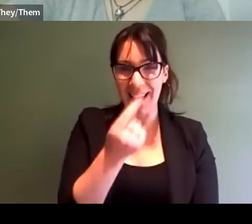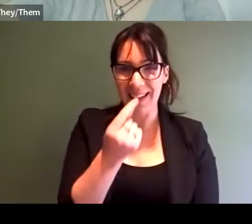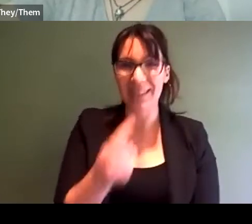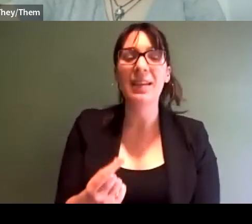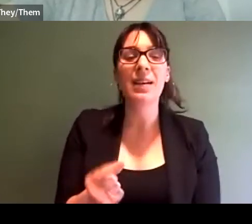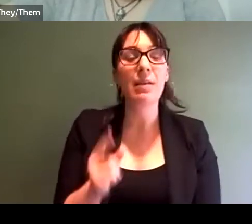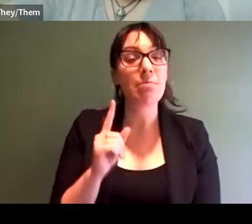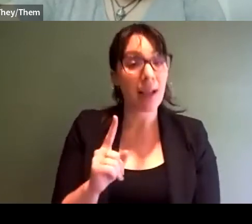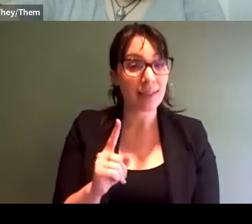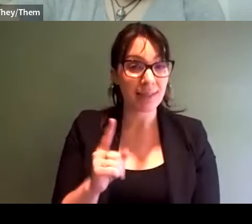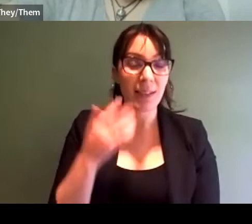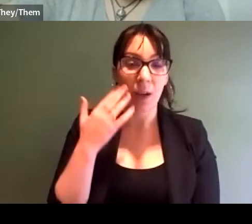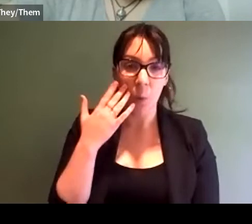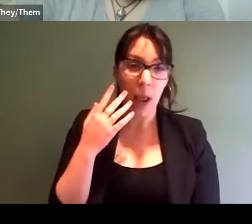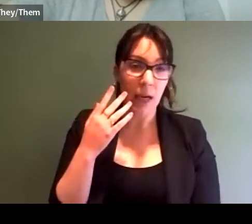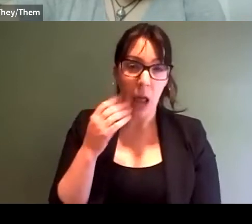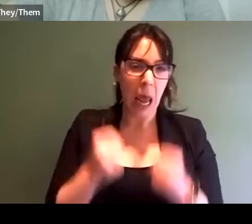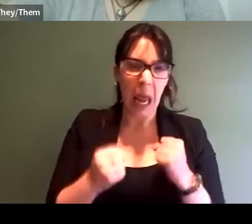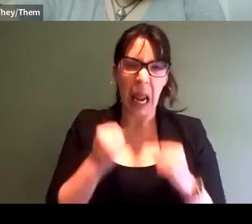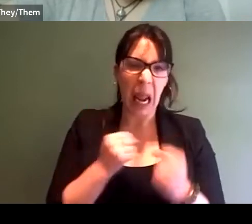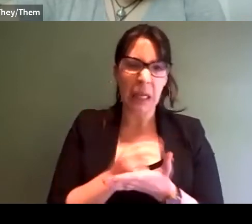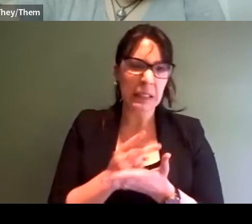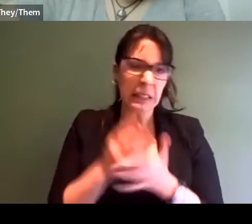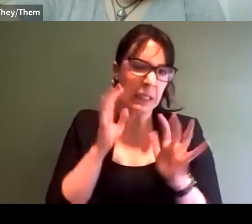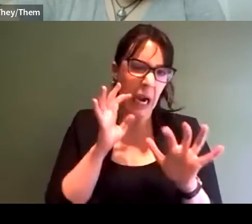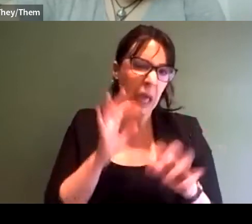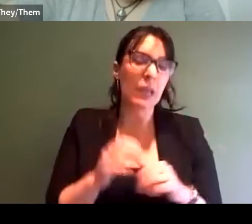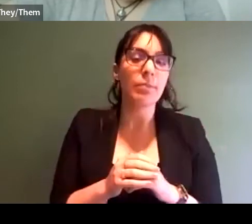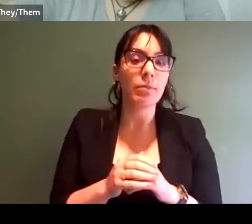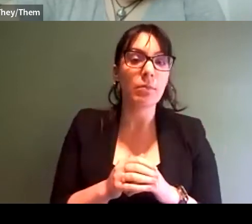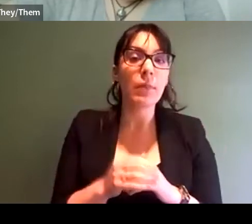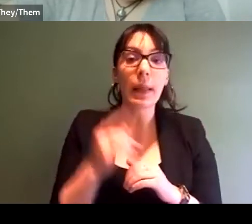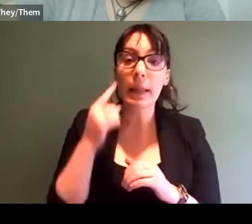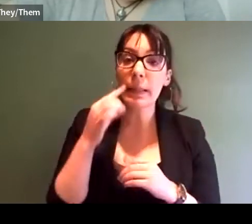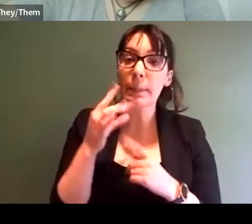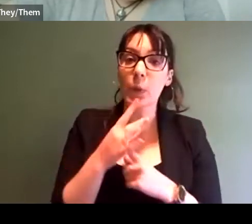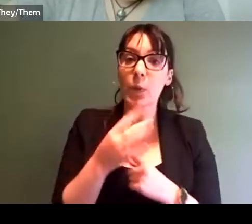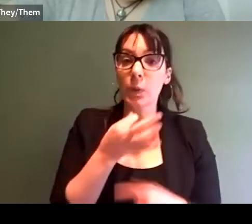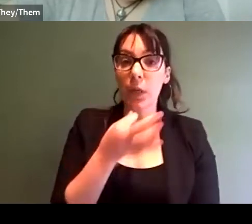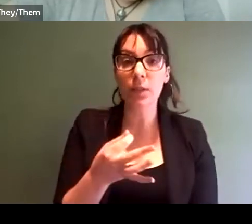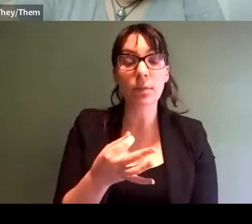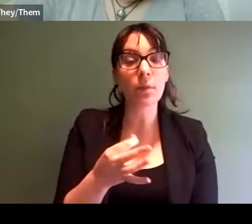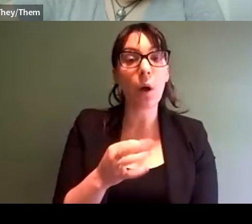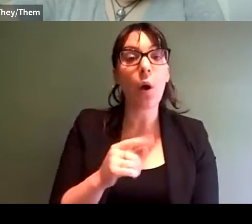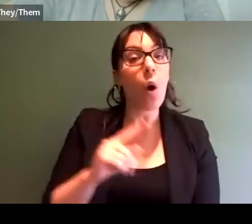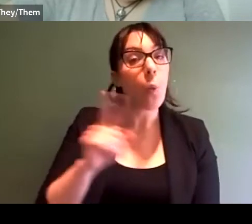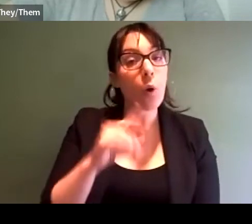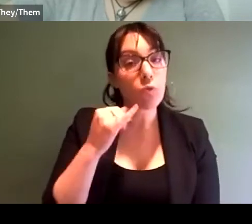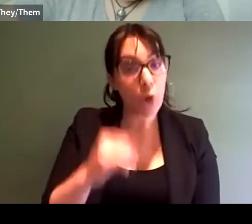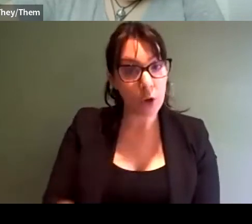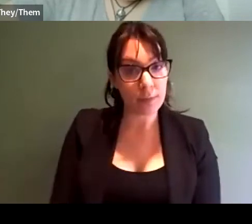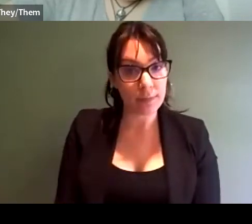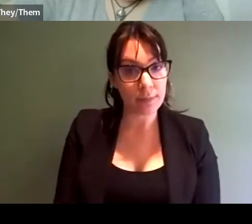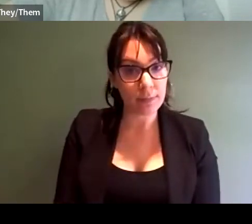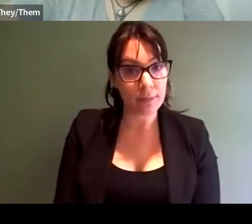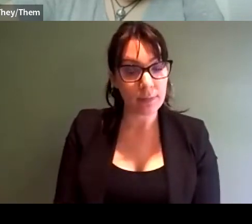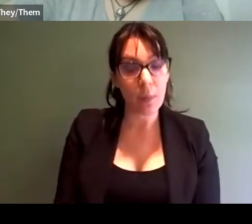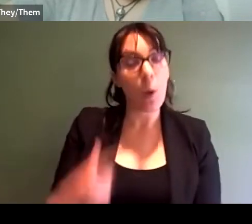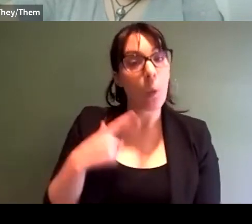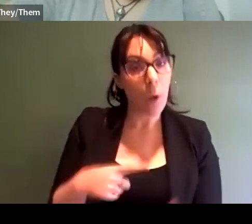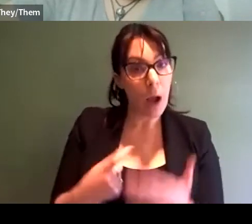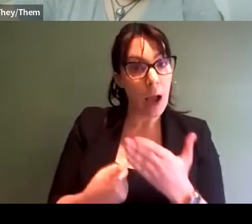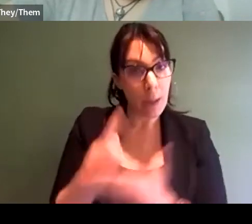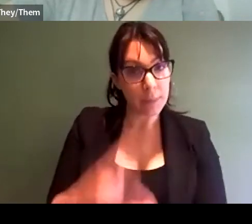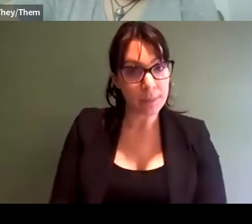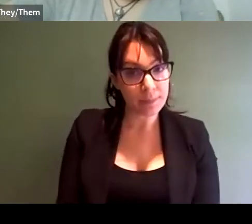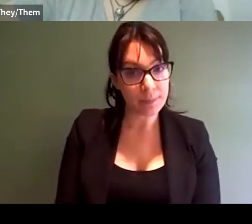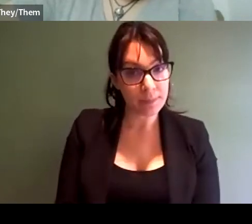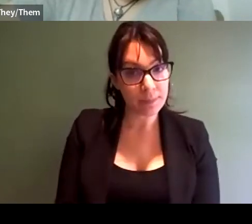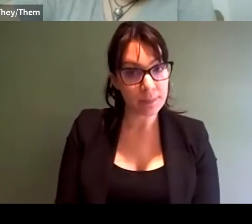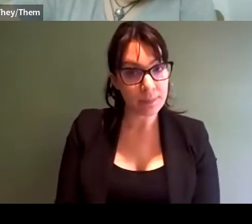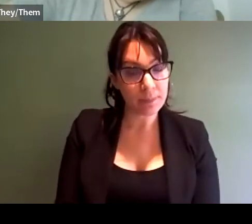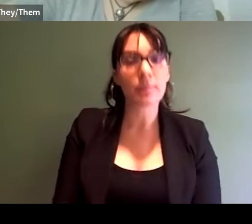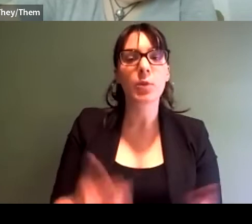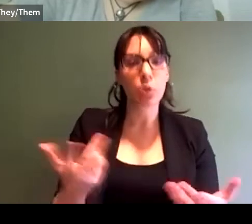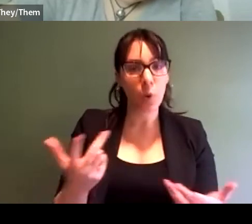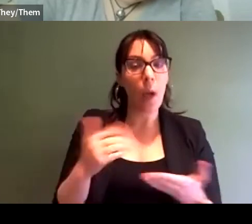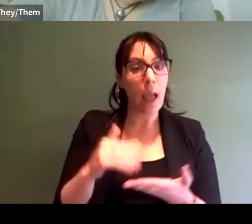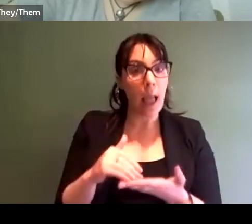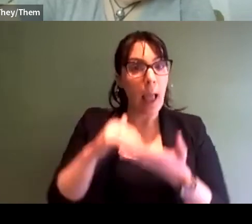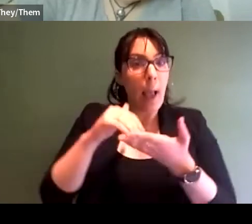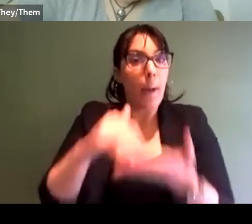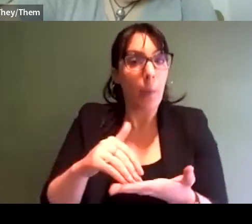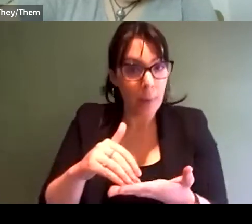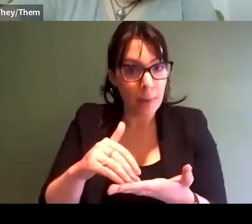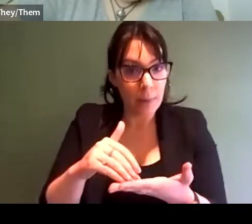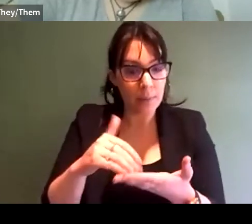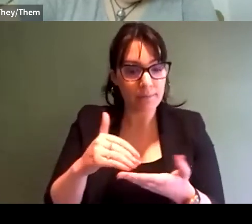Reinforcing or going through a process of the child being like, Okay, what is wrong. Why, why is this happening and allowing them or helping them with the words to explain what's happening.